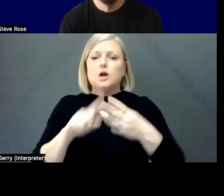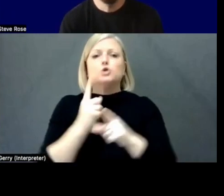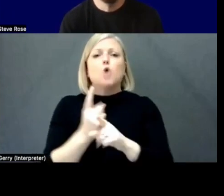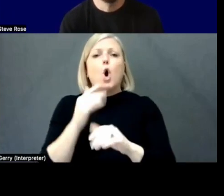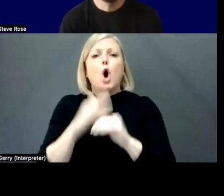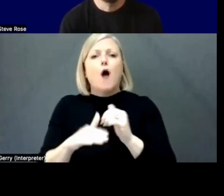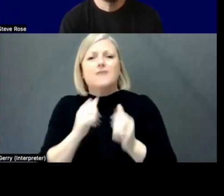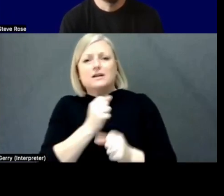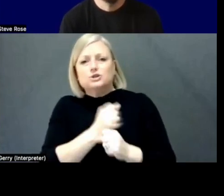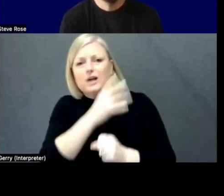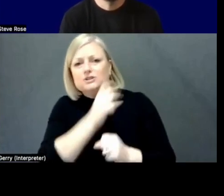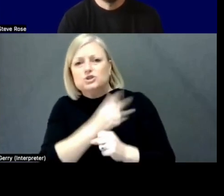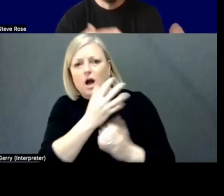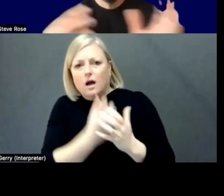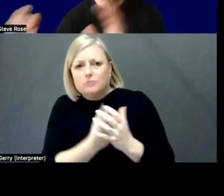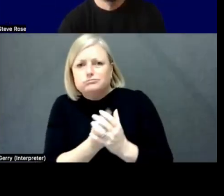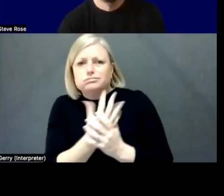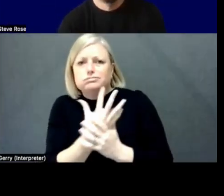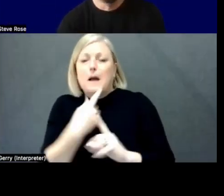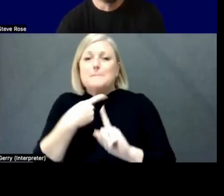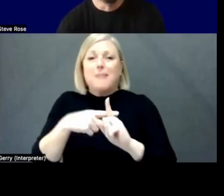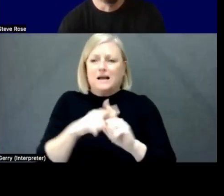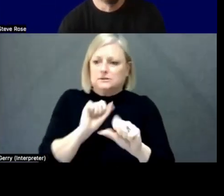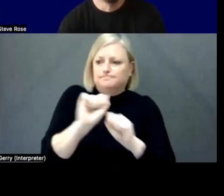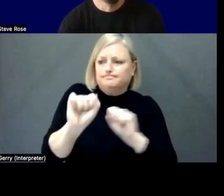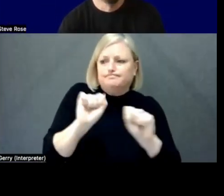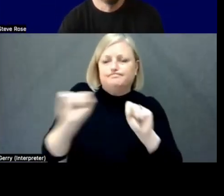expressions relate to tactile sign language.